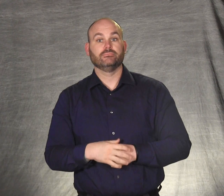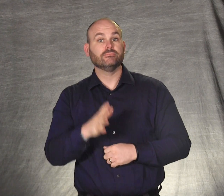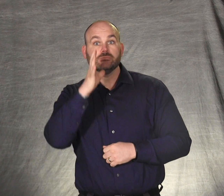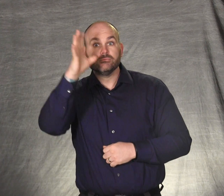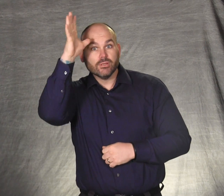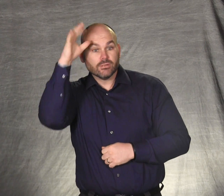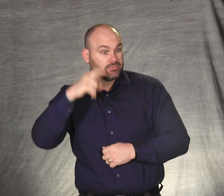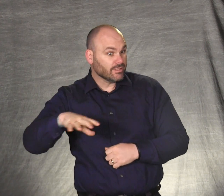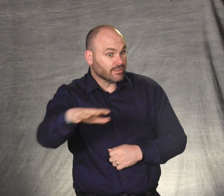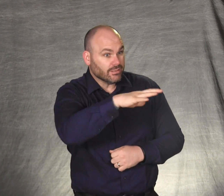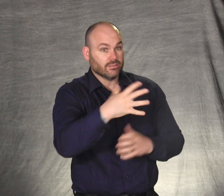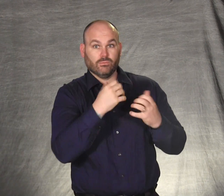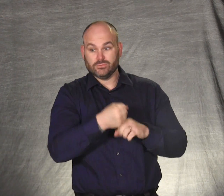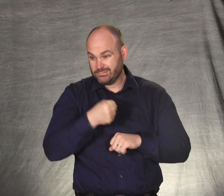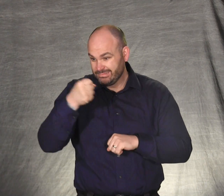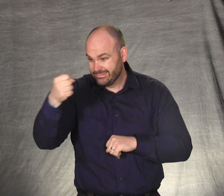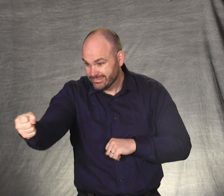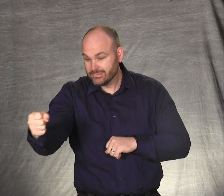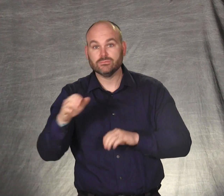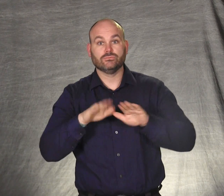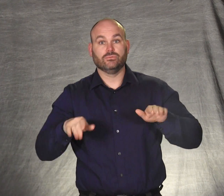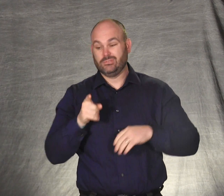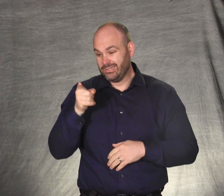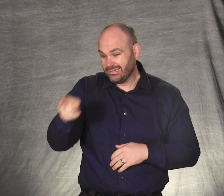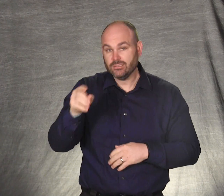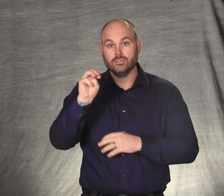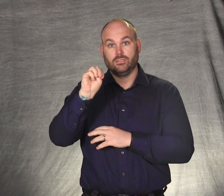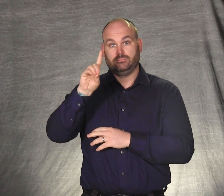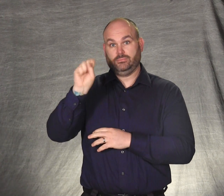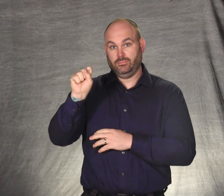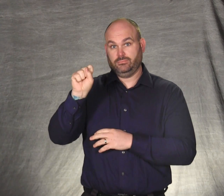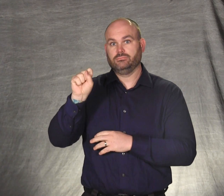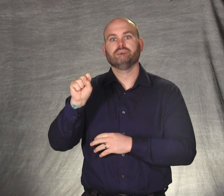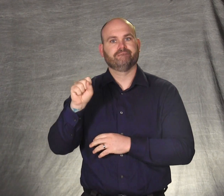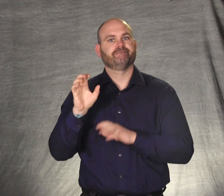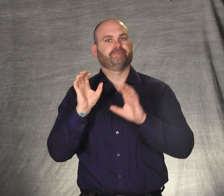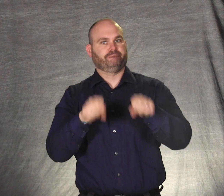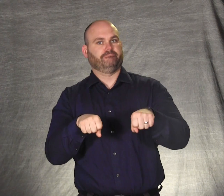Parents who want their pre-K children to attend Metro Deaf School can send them